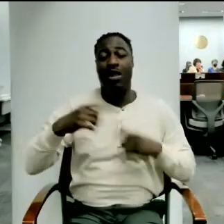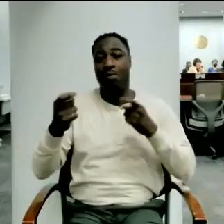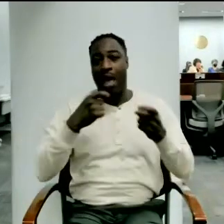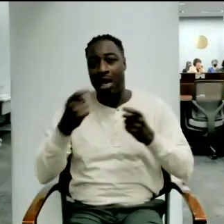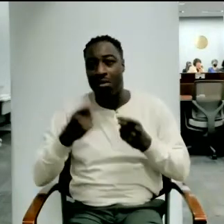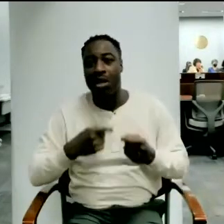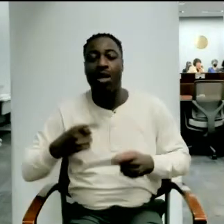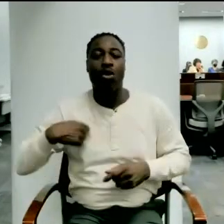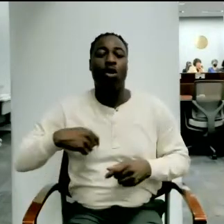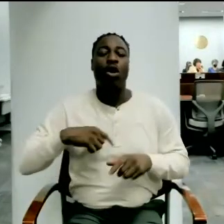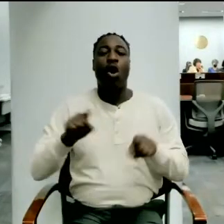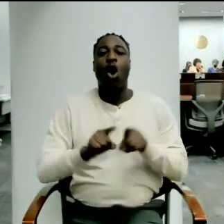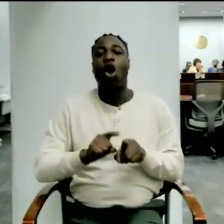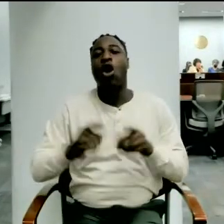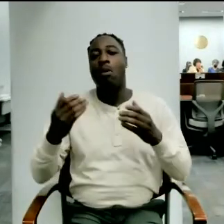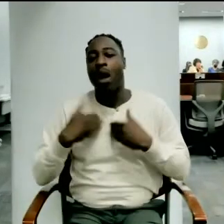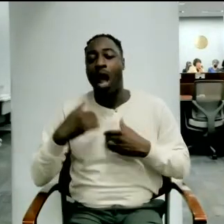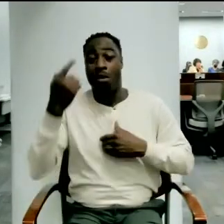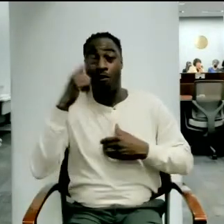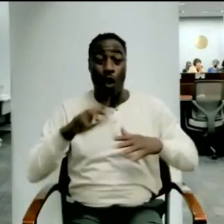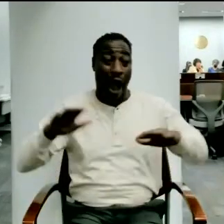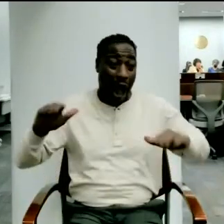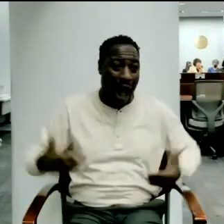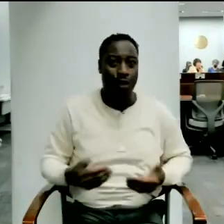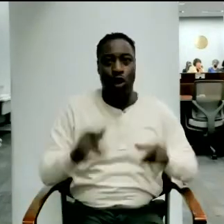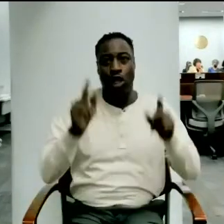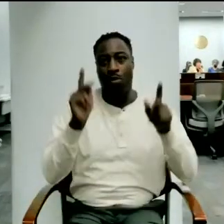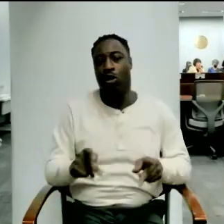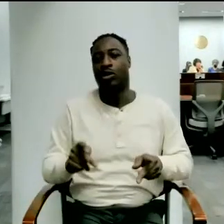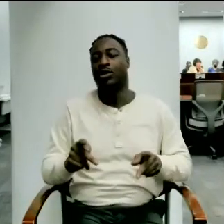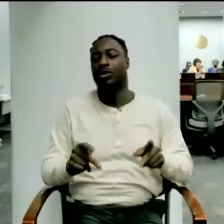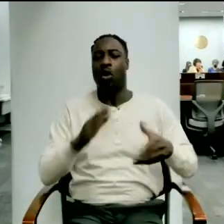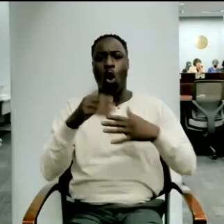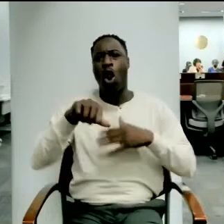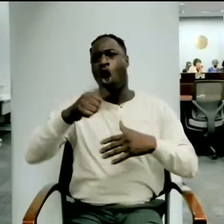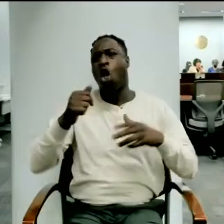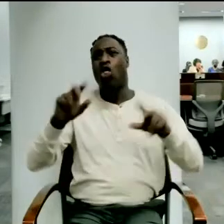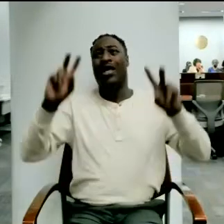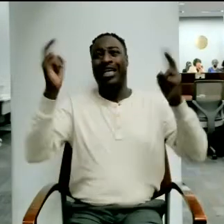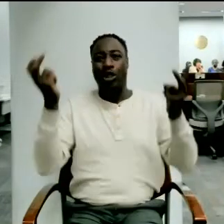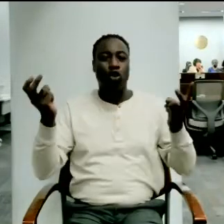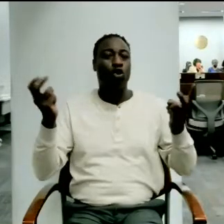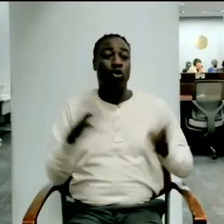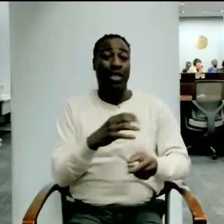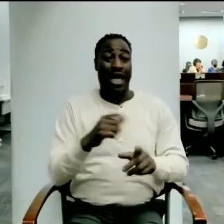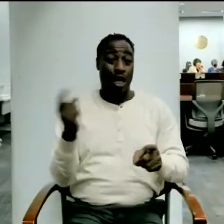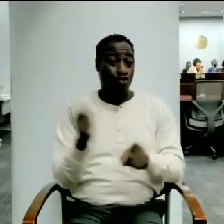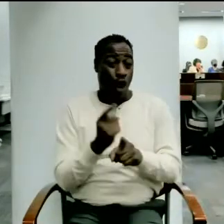Responsible for um hiring and all the other issues and regular compliance